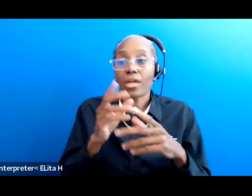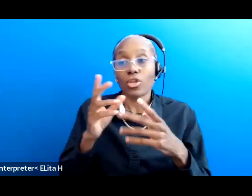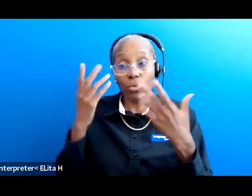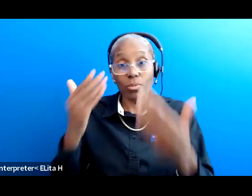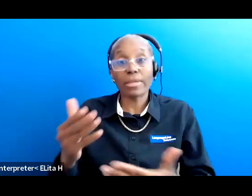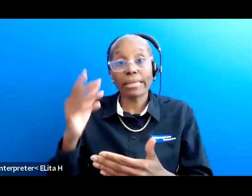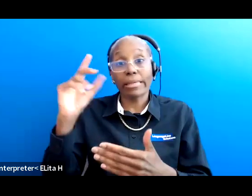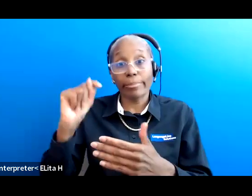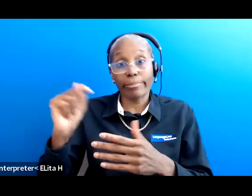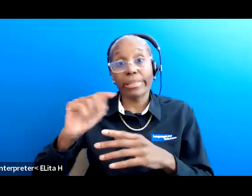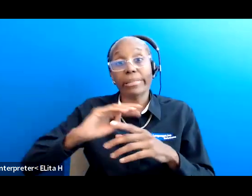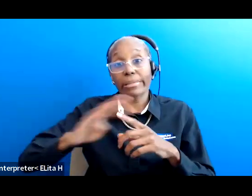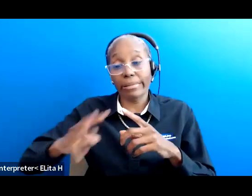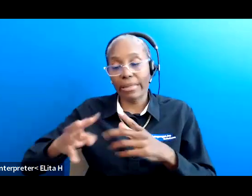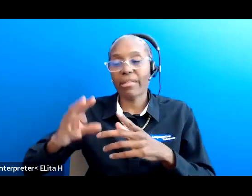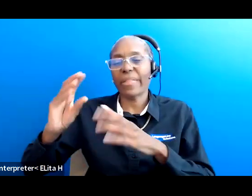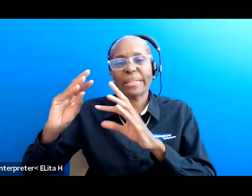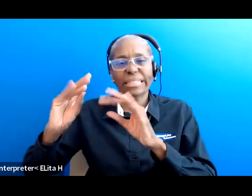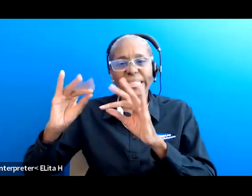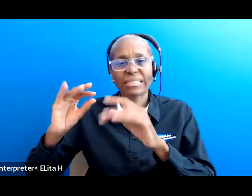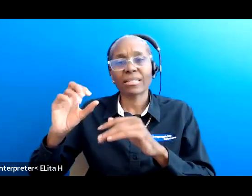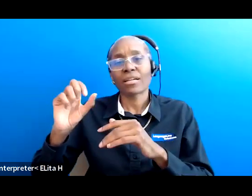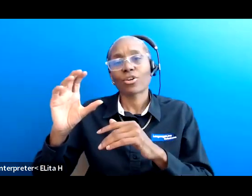So that can be one of the reasons for the crystals.